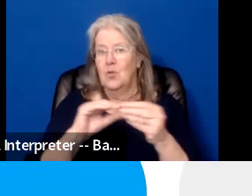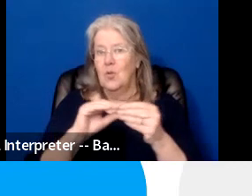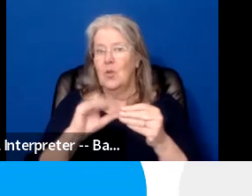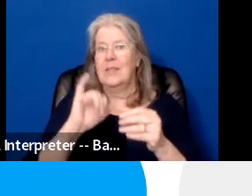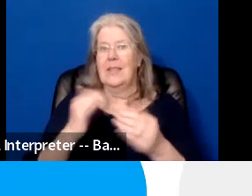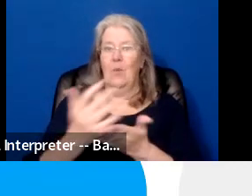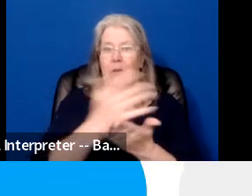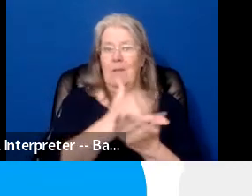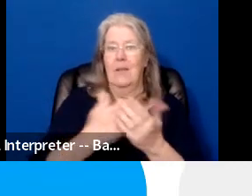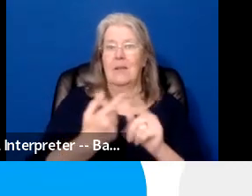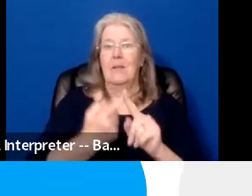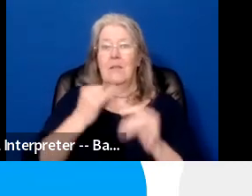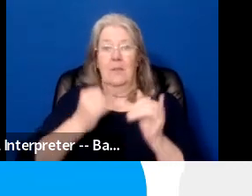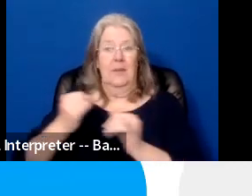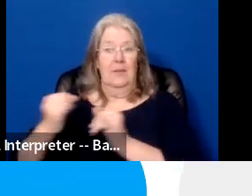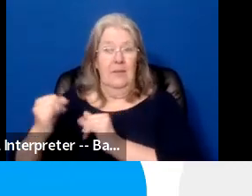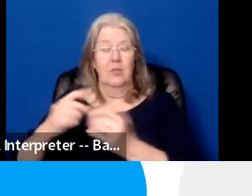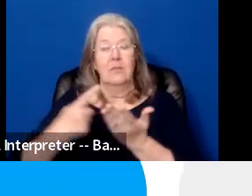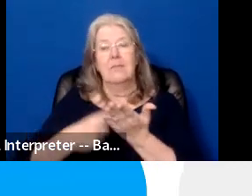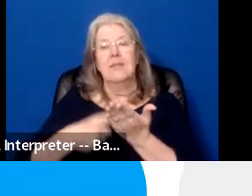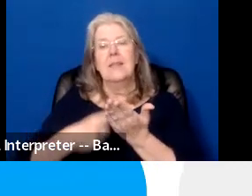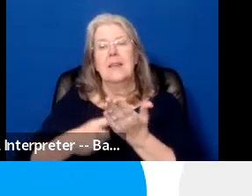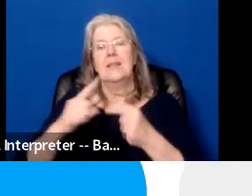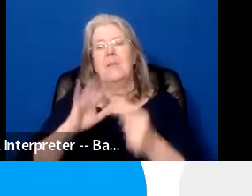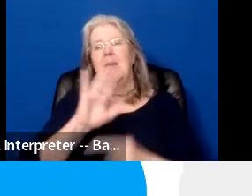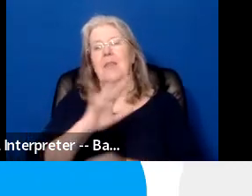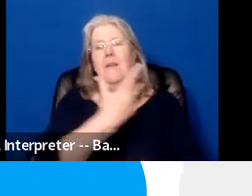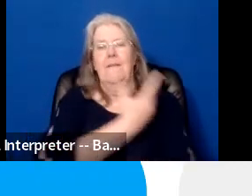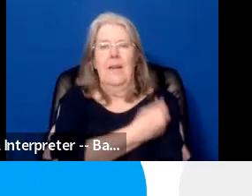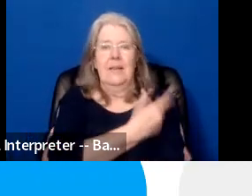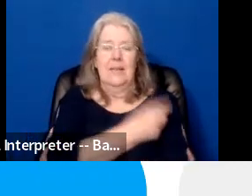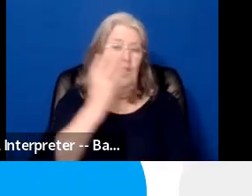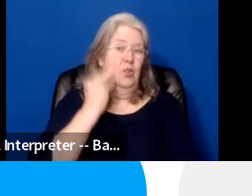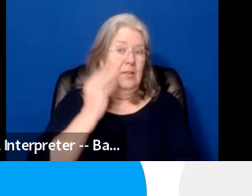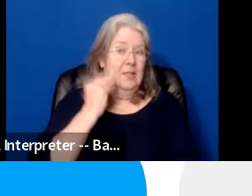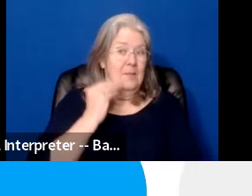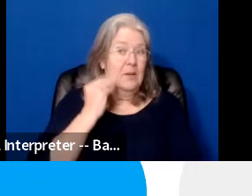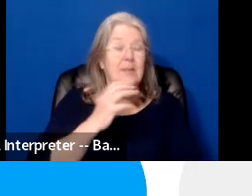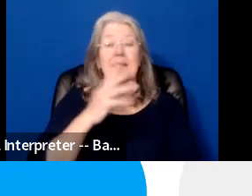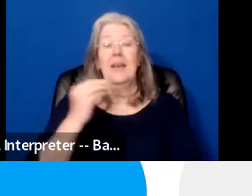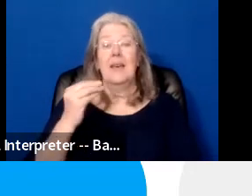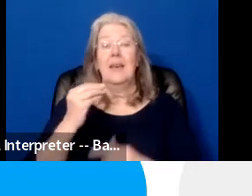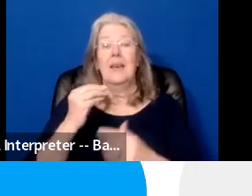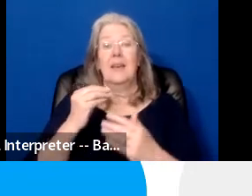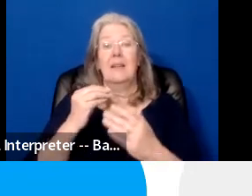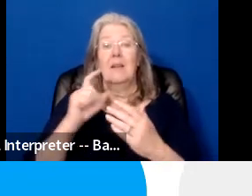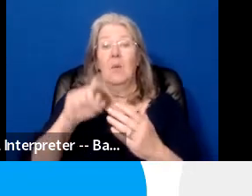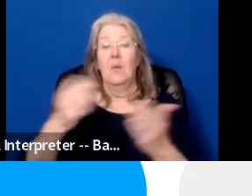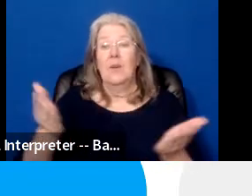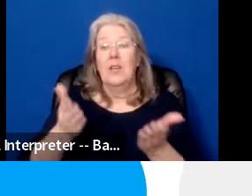collected from individuals talking about their vaccination experience and would encourage you to